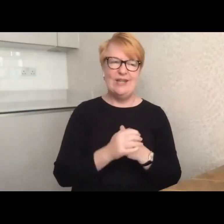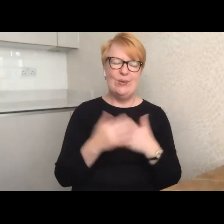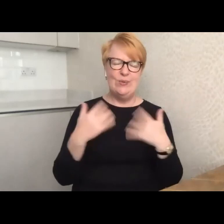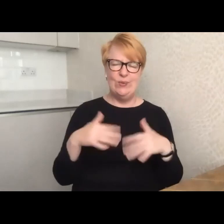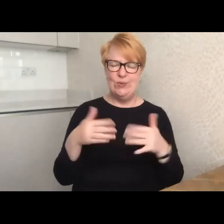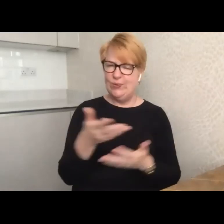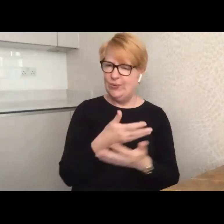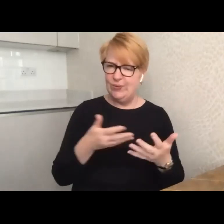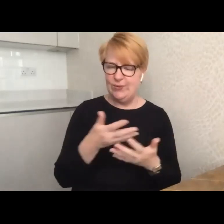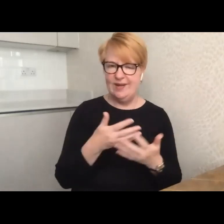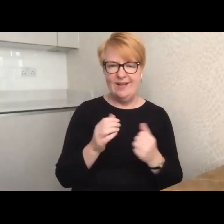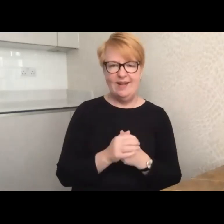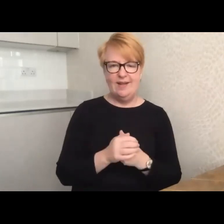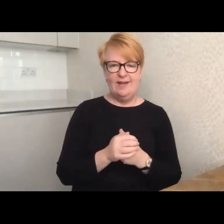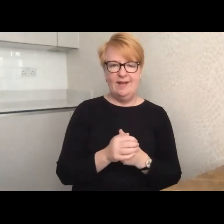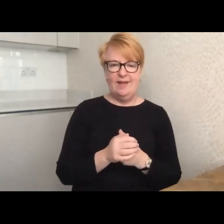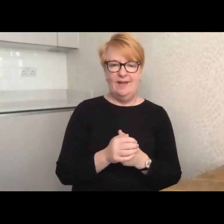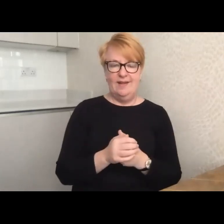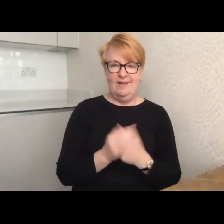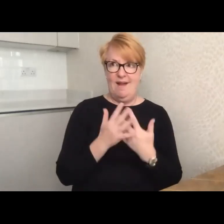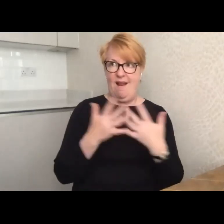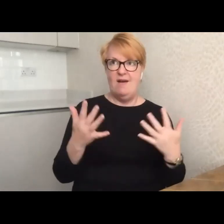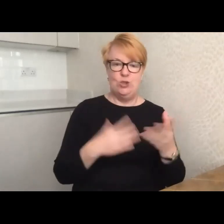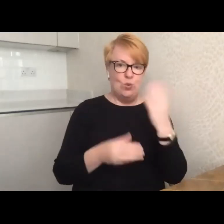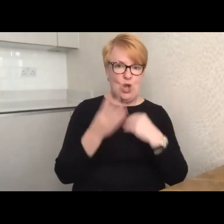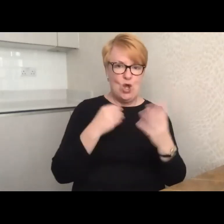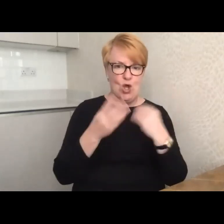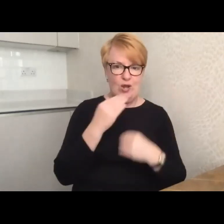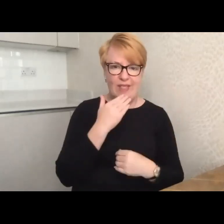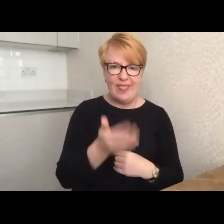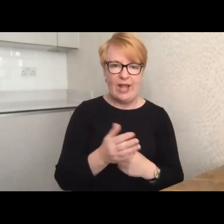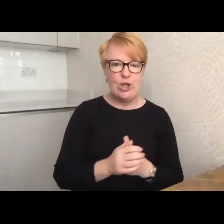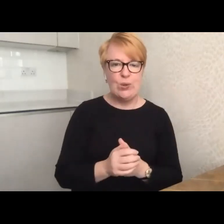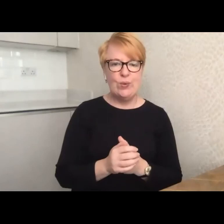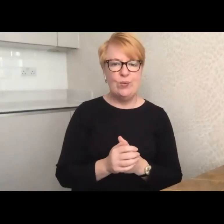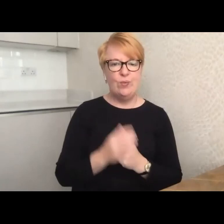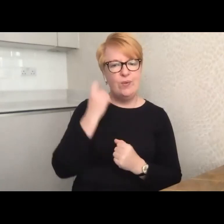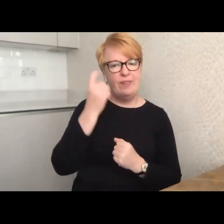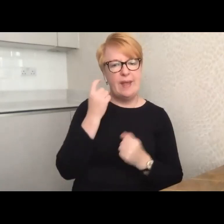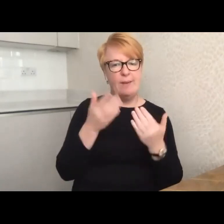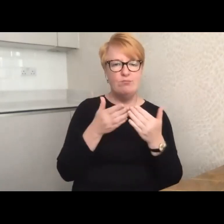It was clearly so much for everyone to learn and continue thinking more broadly about the role of